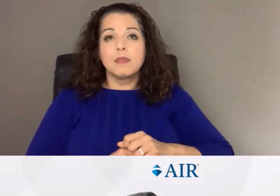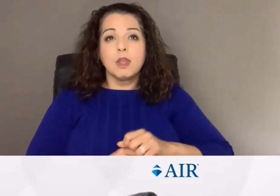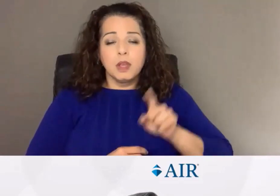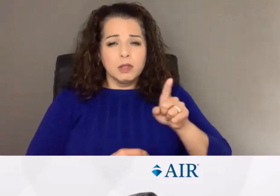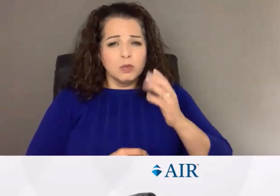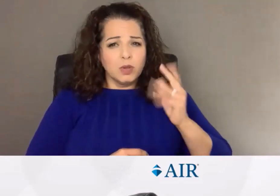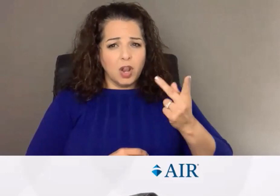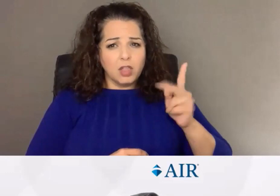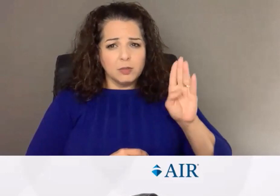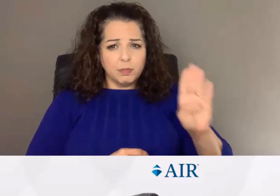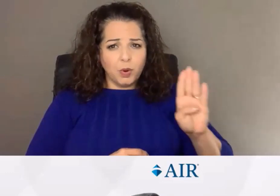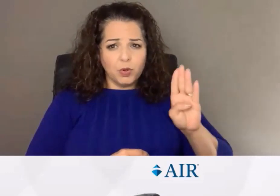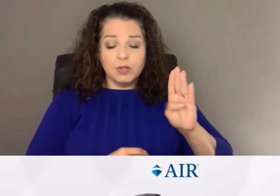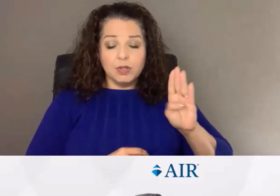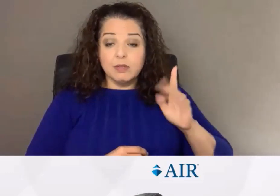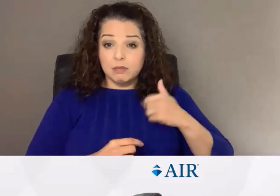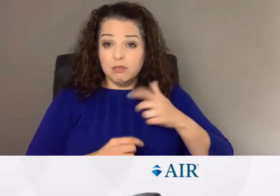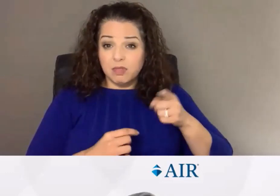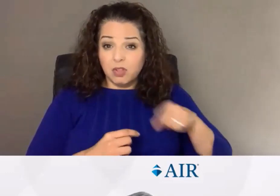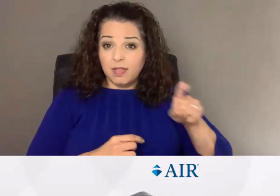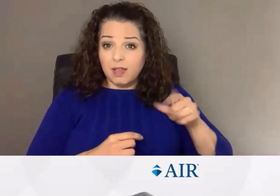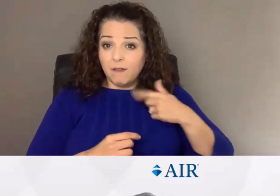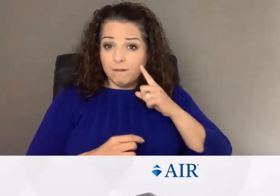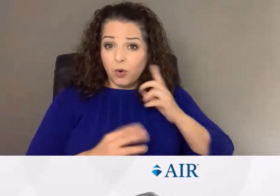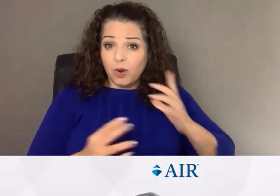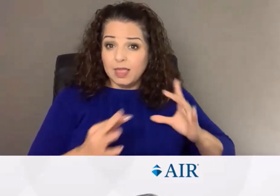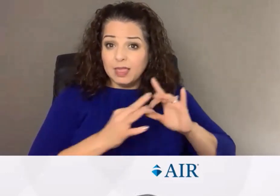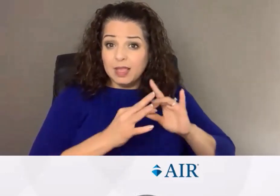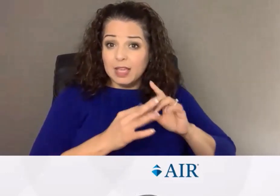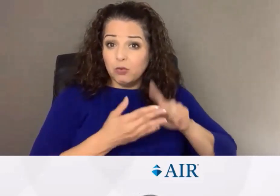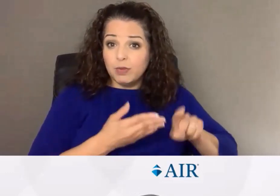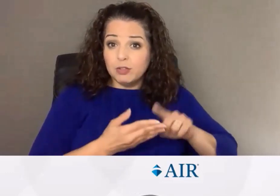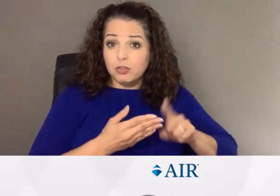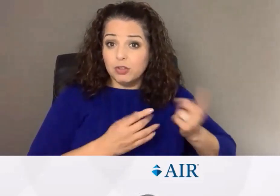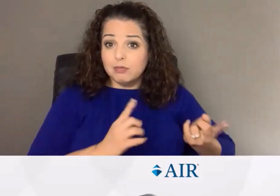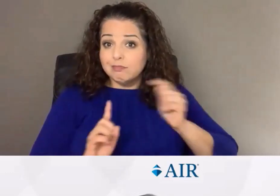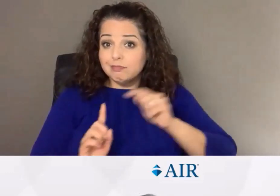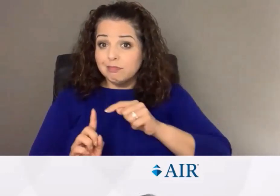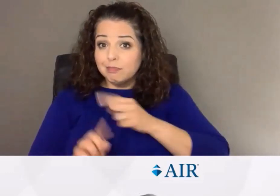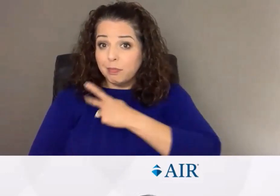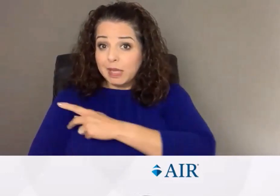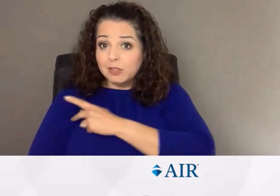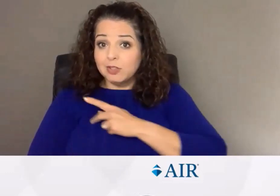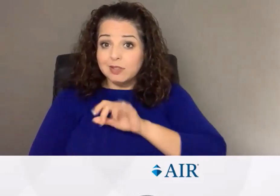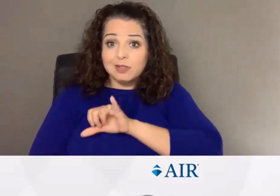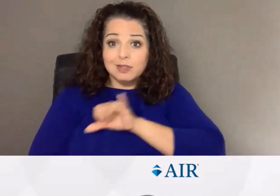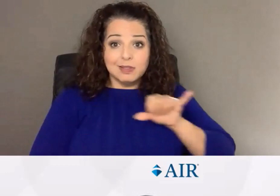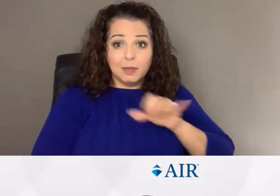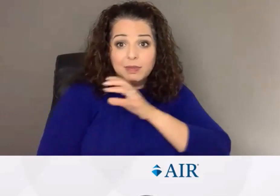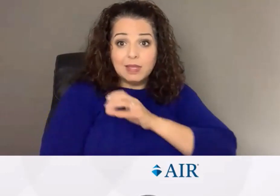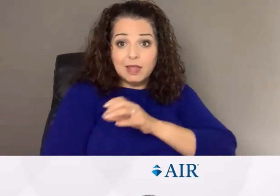exist for linking research to patients as they do research to clinicians?